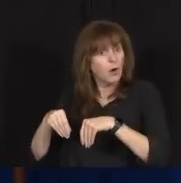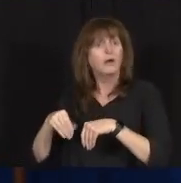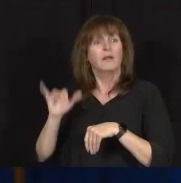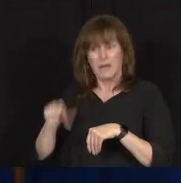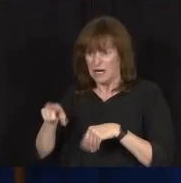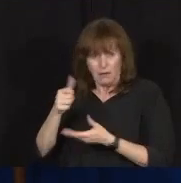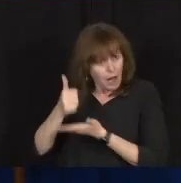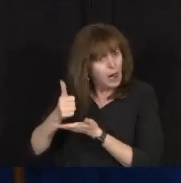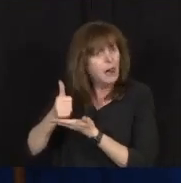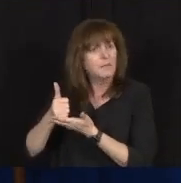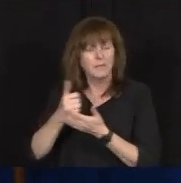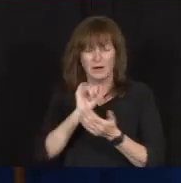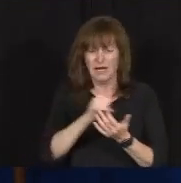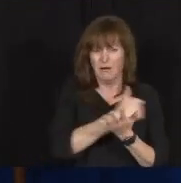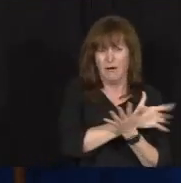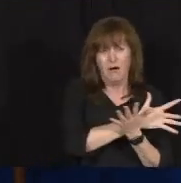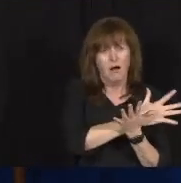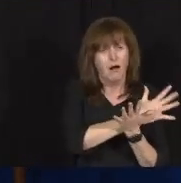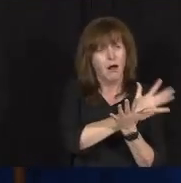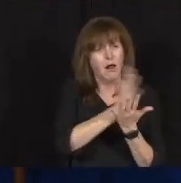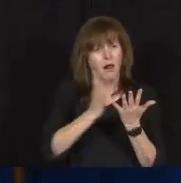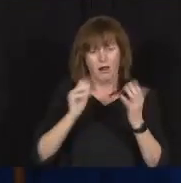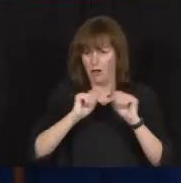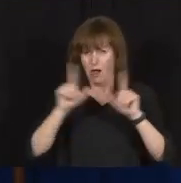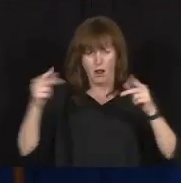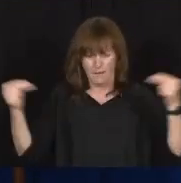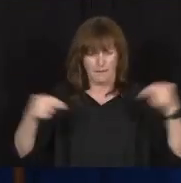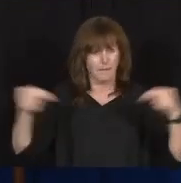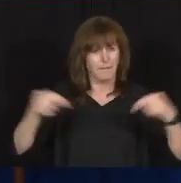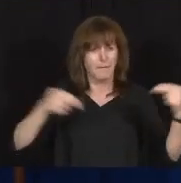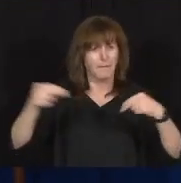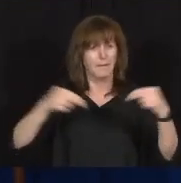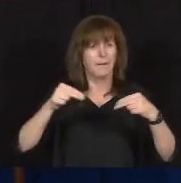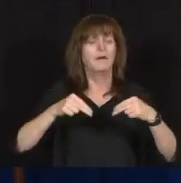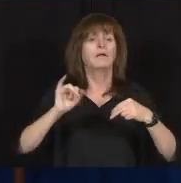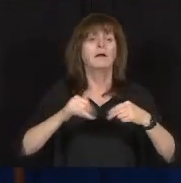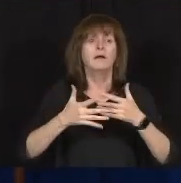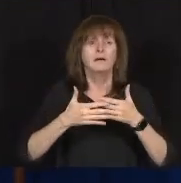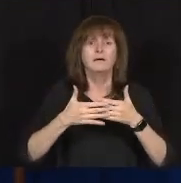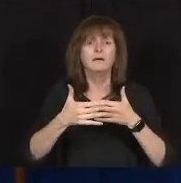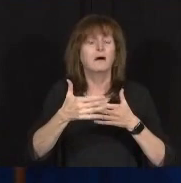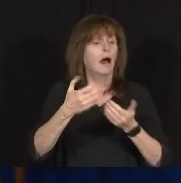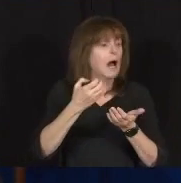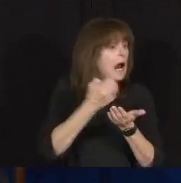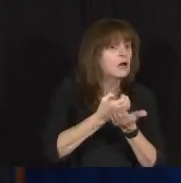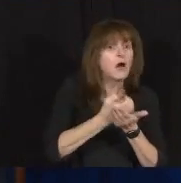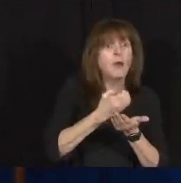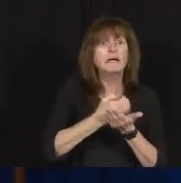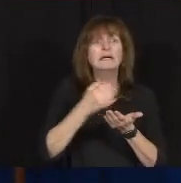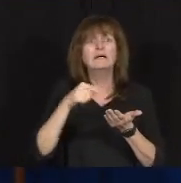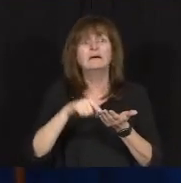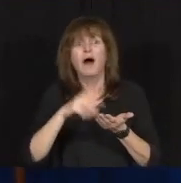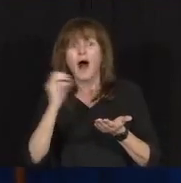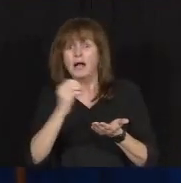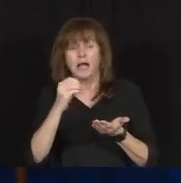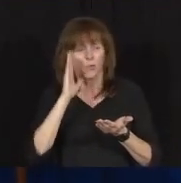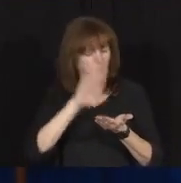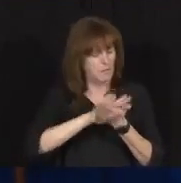n our province and economy, we will come back stronger than ever before. Thank you and God bless the people of this province. Thank you. S